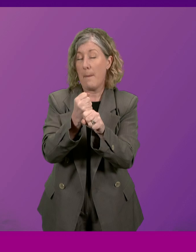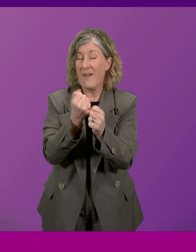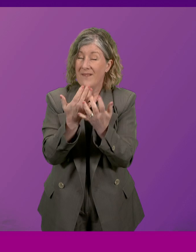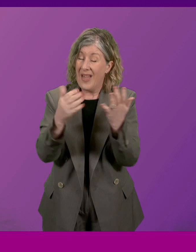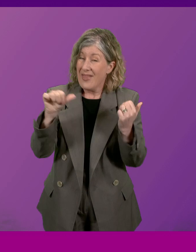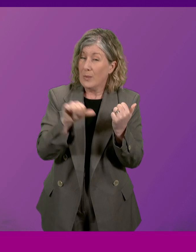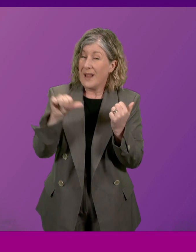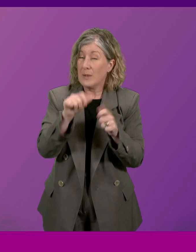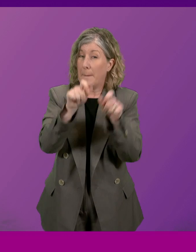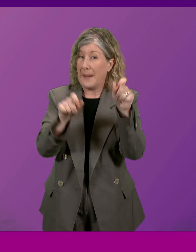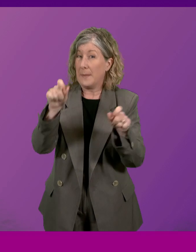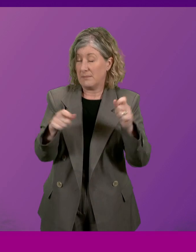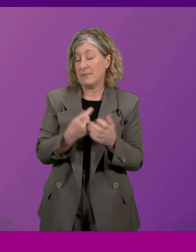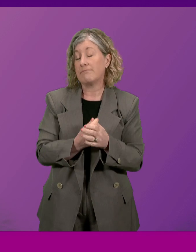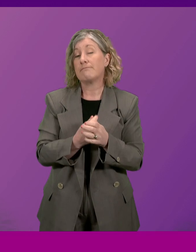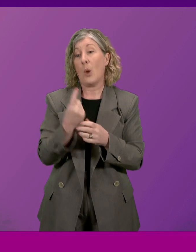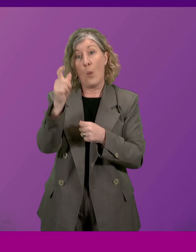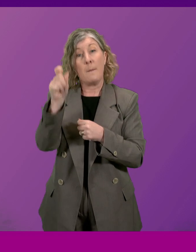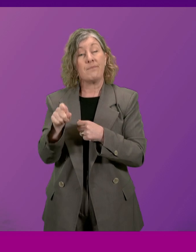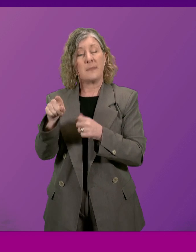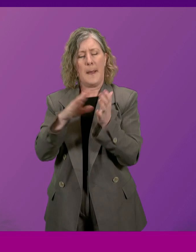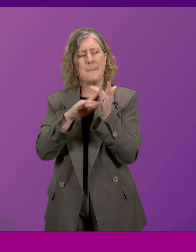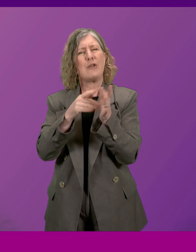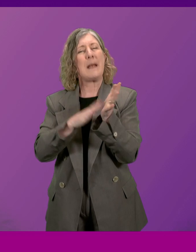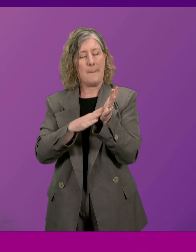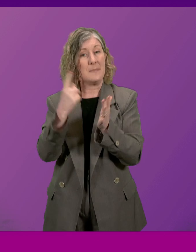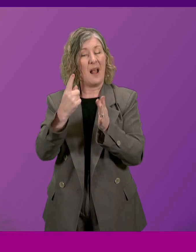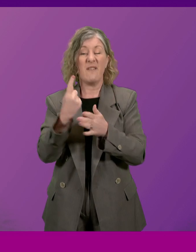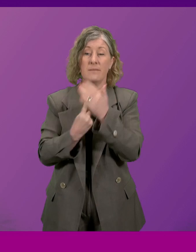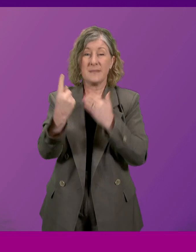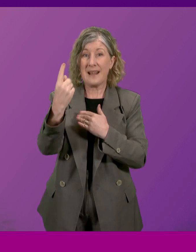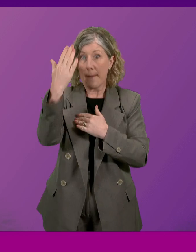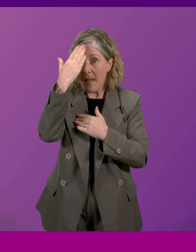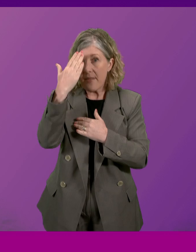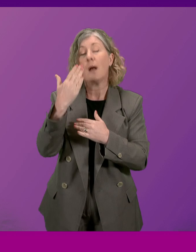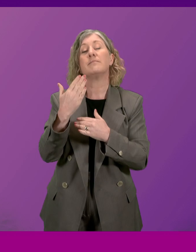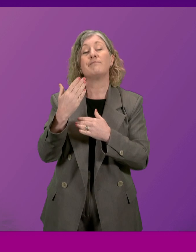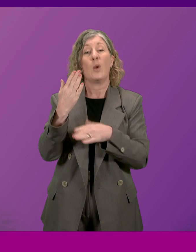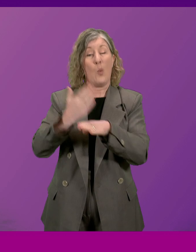Mariam is a single working mum in Glasgow. Almost two years ago, she and her four children were